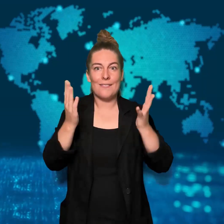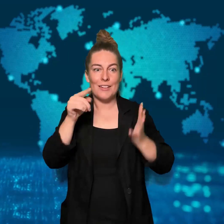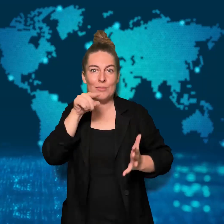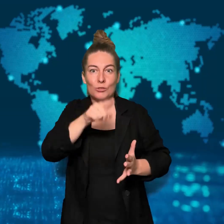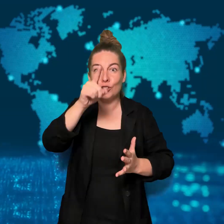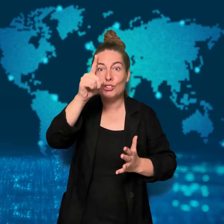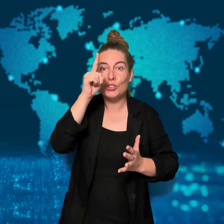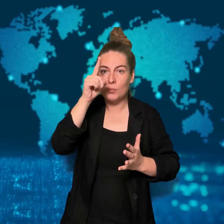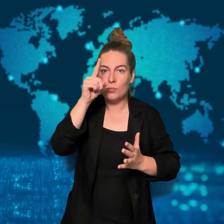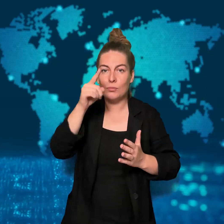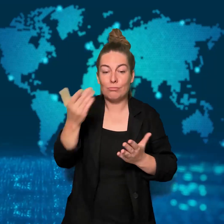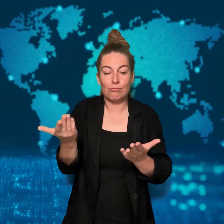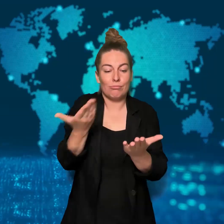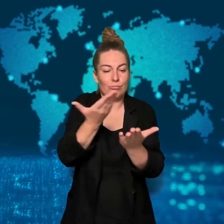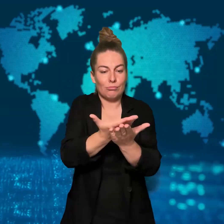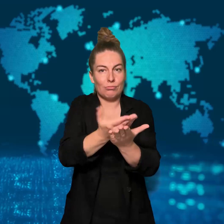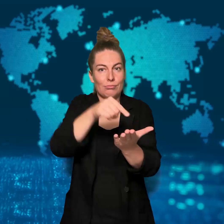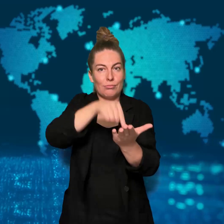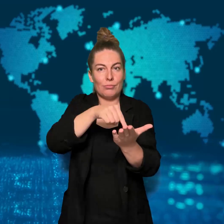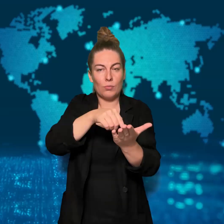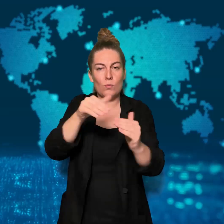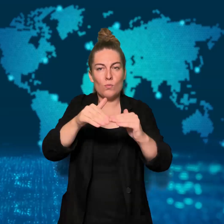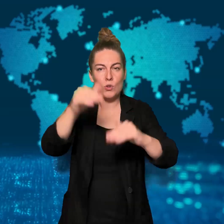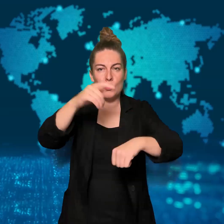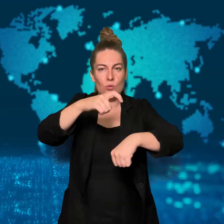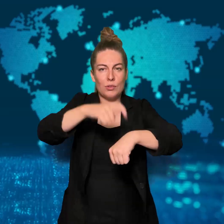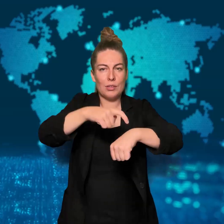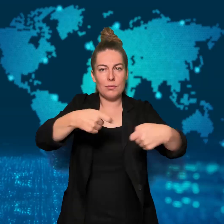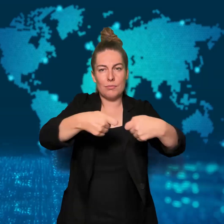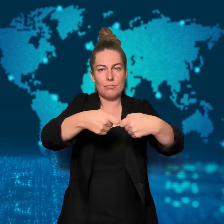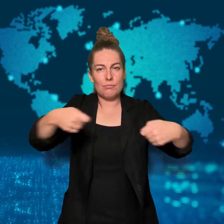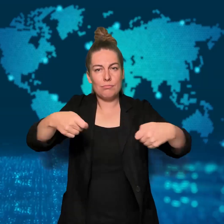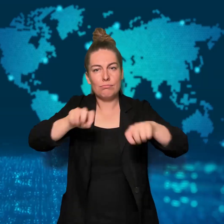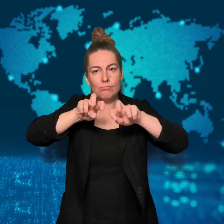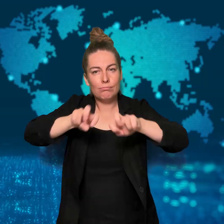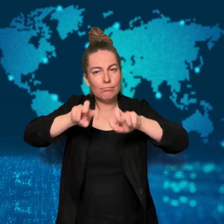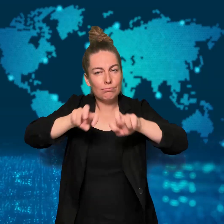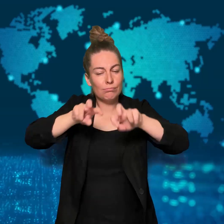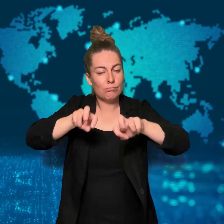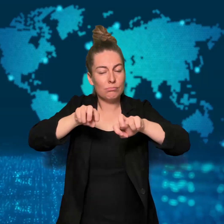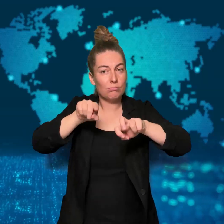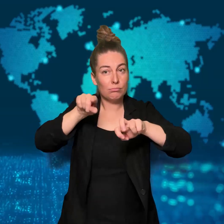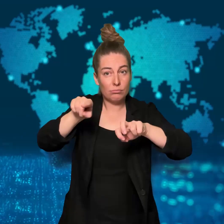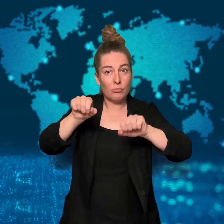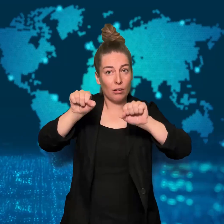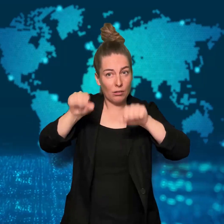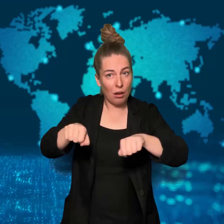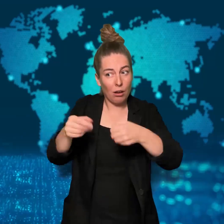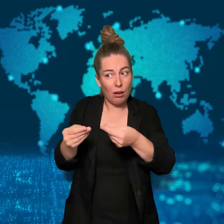processing asylum claims abroad before the migrants are able to enter Germany.